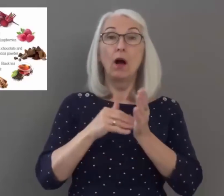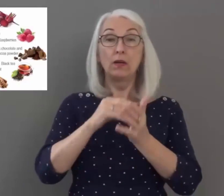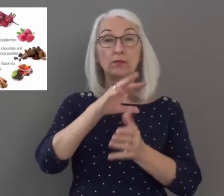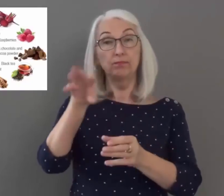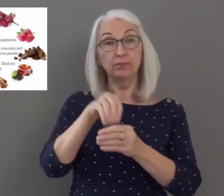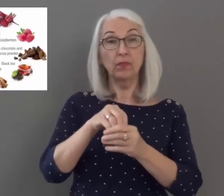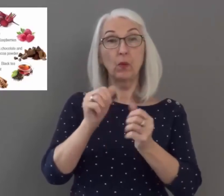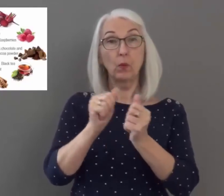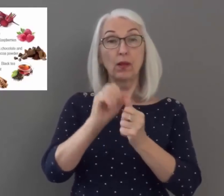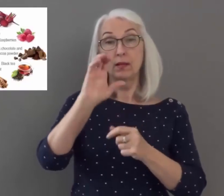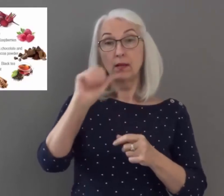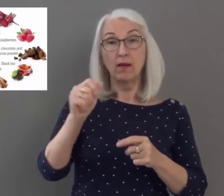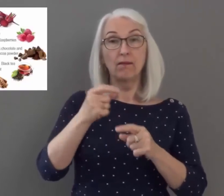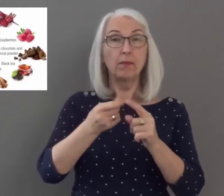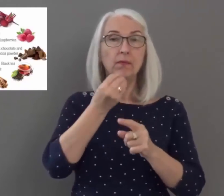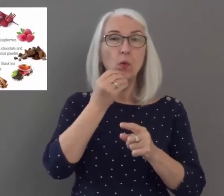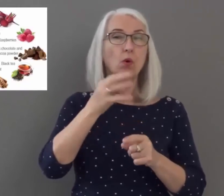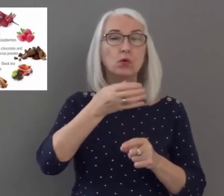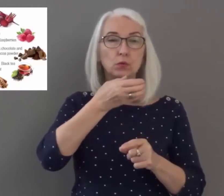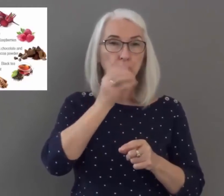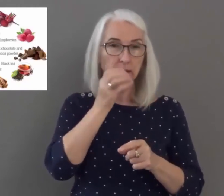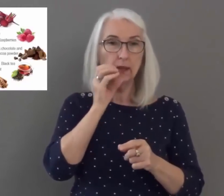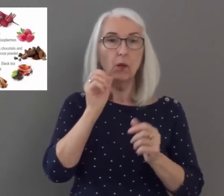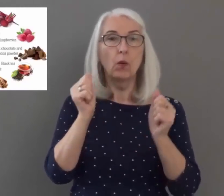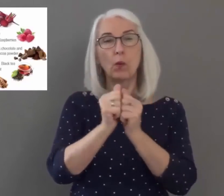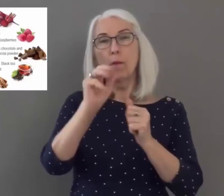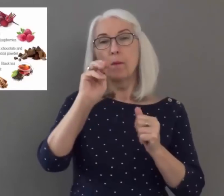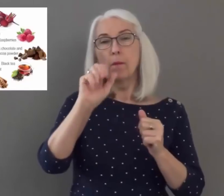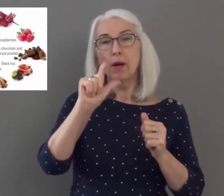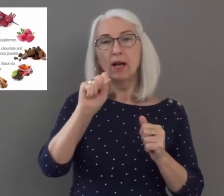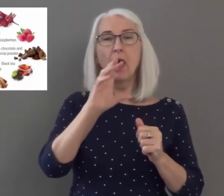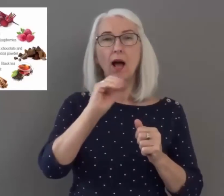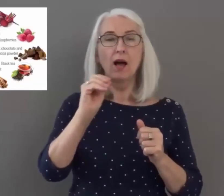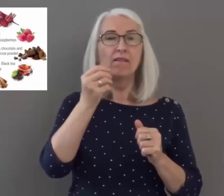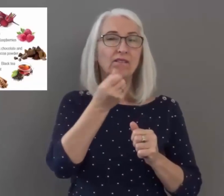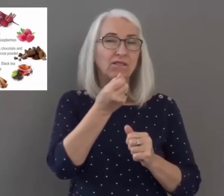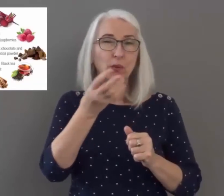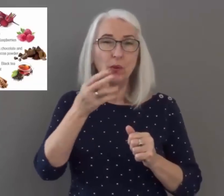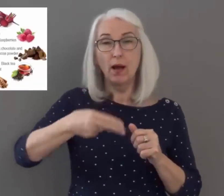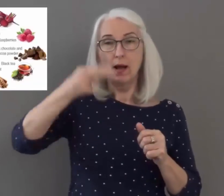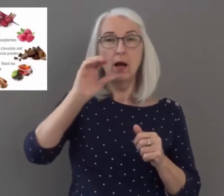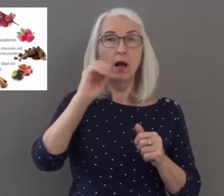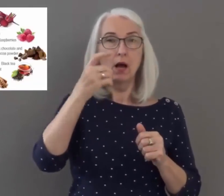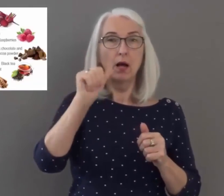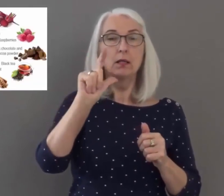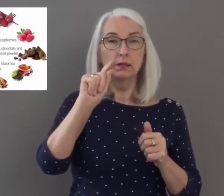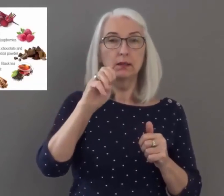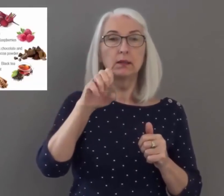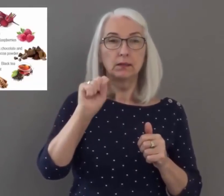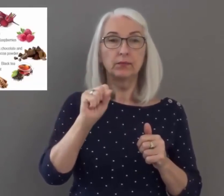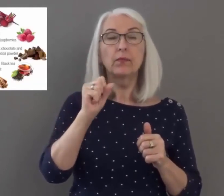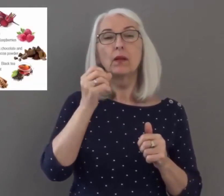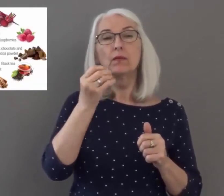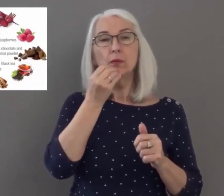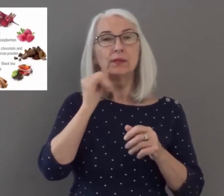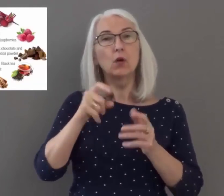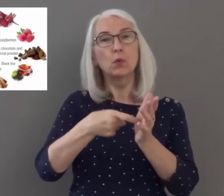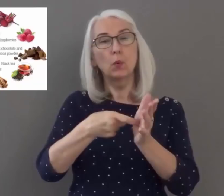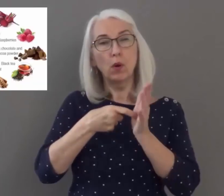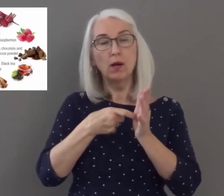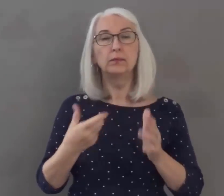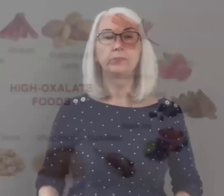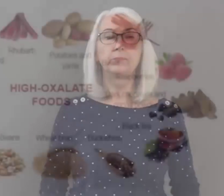Often a combination of calcium from foods or beverages with meals and fewer high-oxalate foods is required.